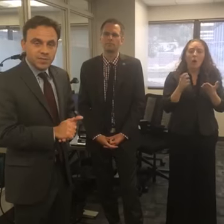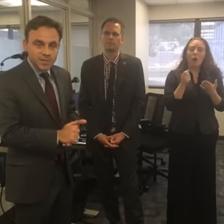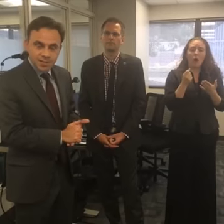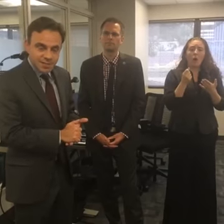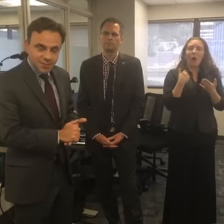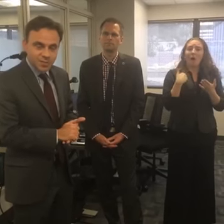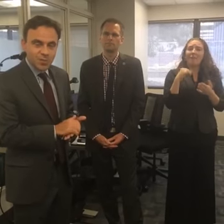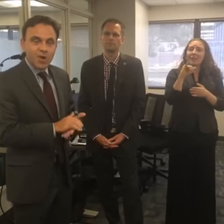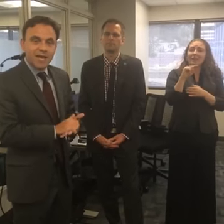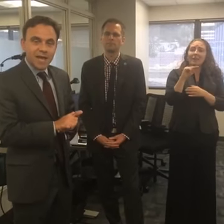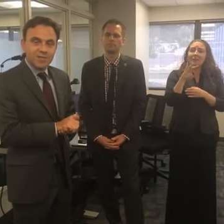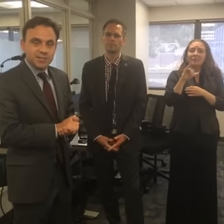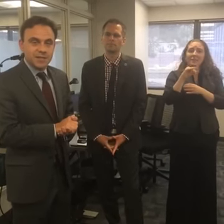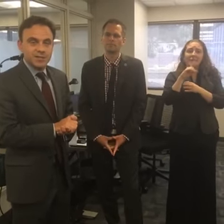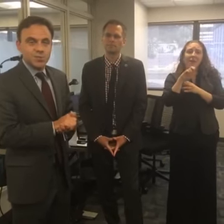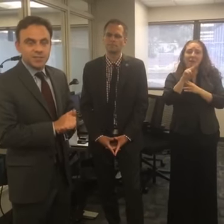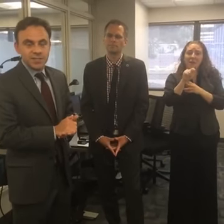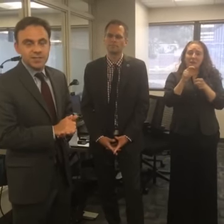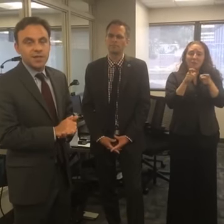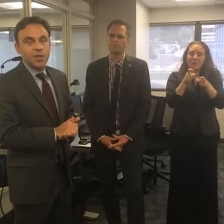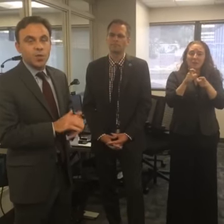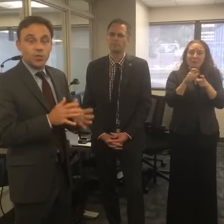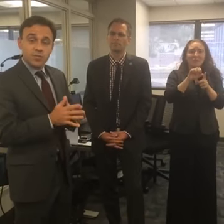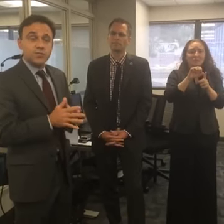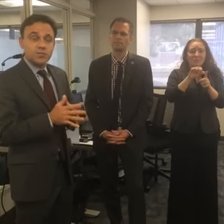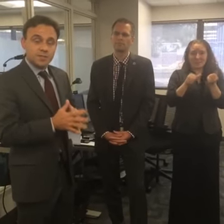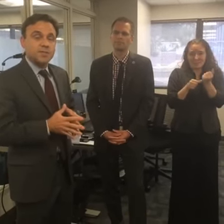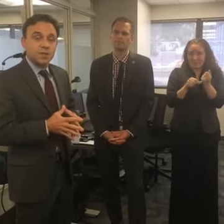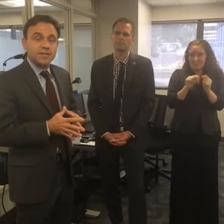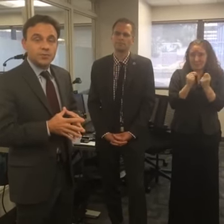assistance teams that we already have onsite to assist or the resources and supplies that